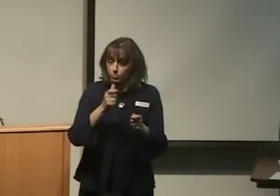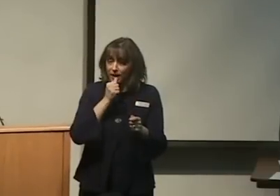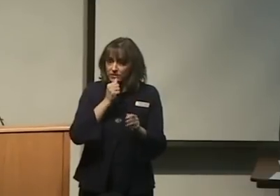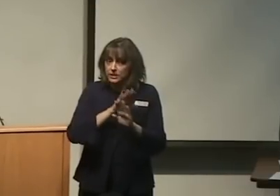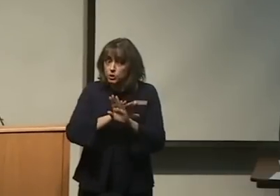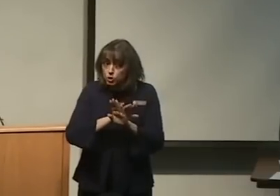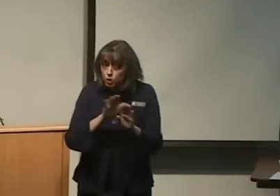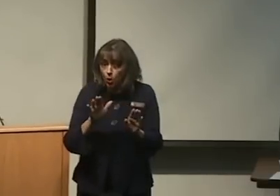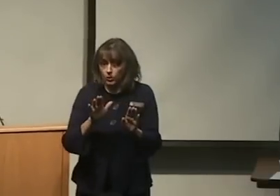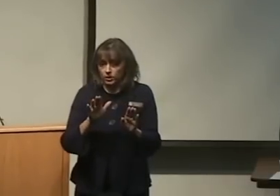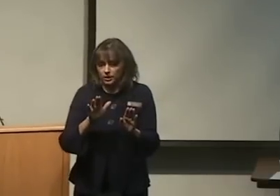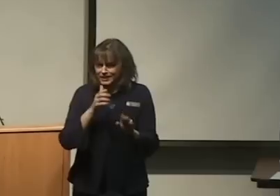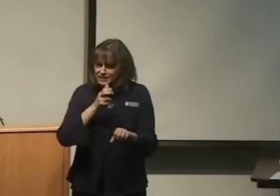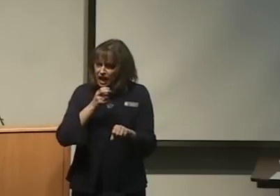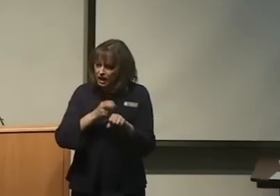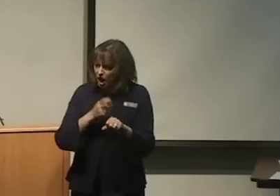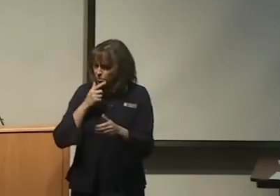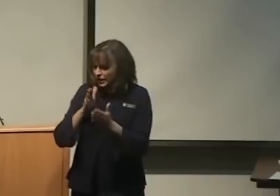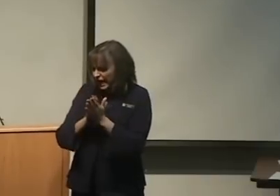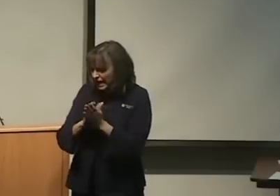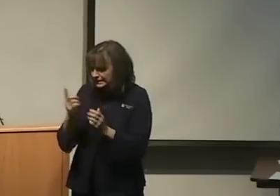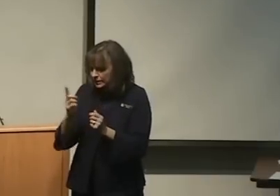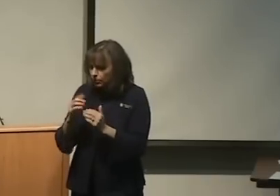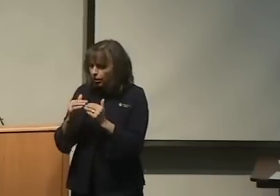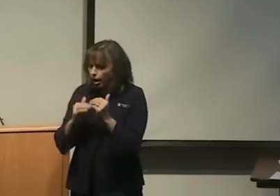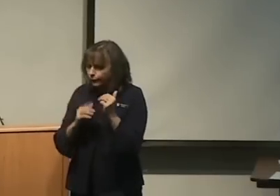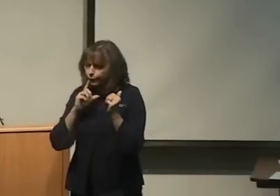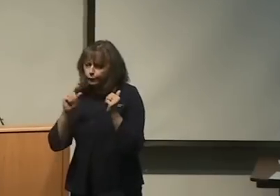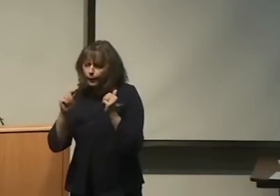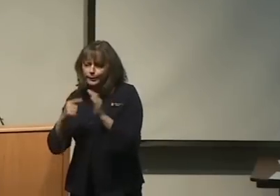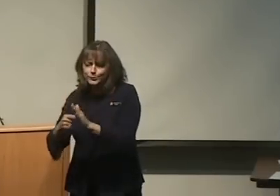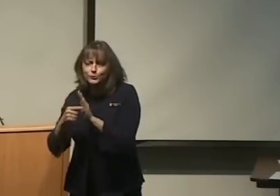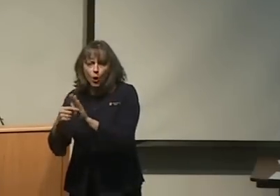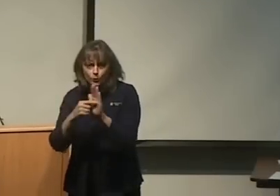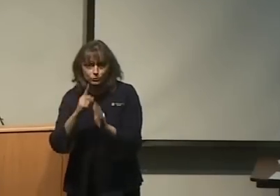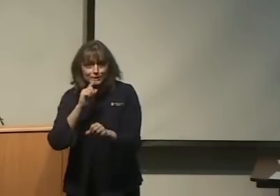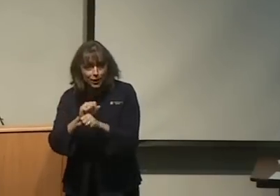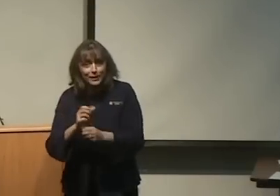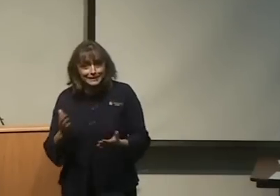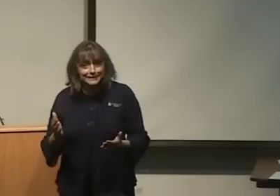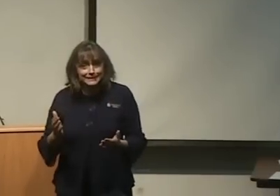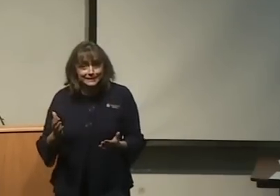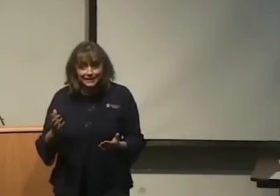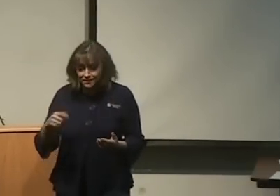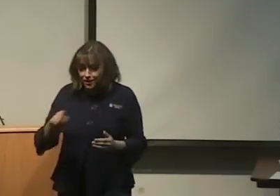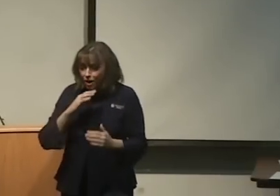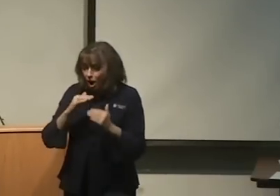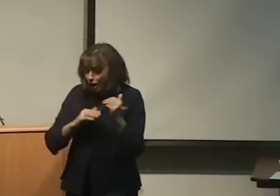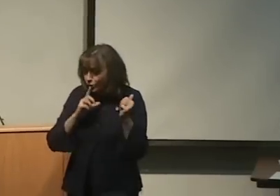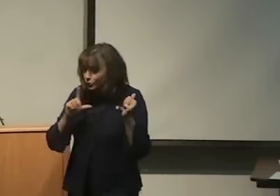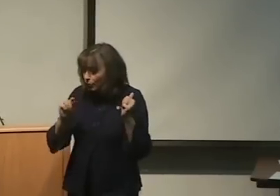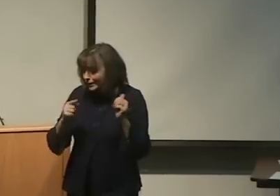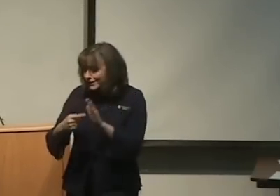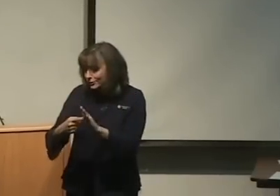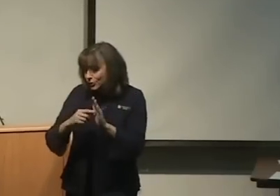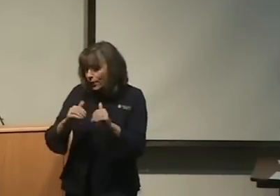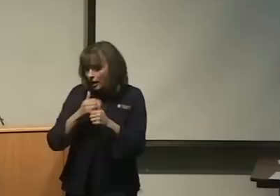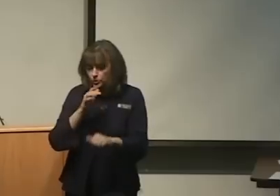I'm serious, get a teenager to show you. That's how you're going to learn anything on Facebook. And what's cool and what's hip and what will protect your ass